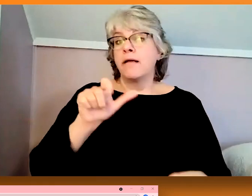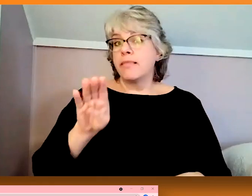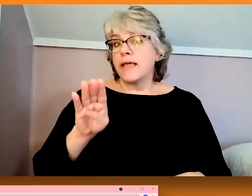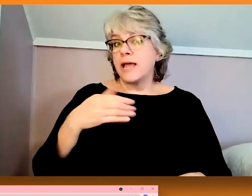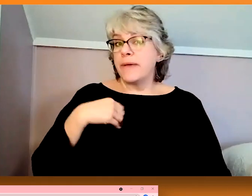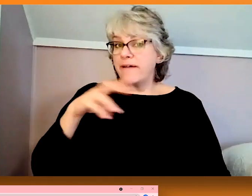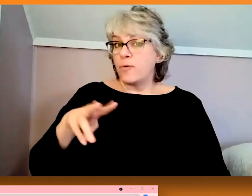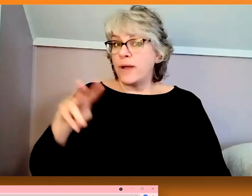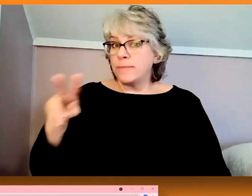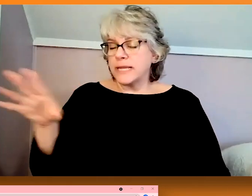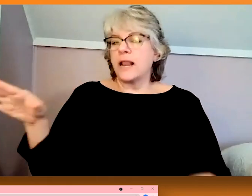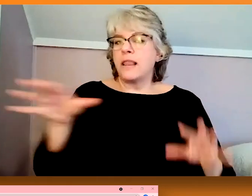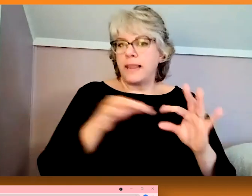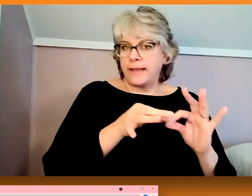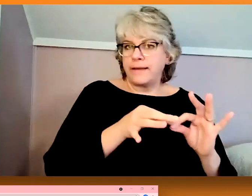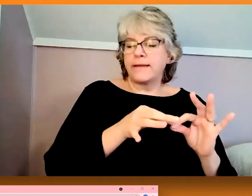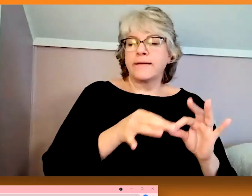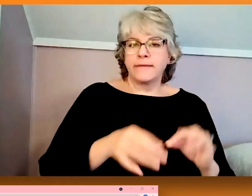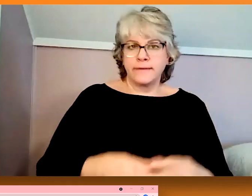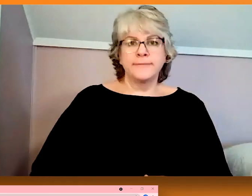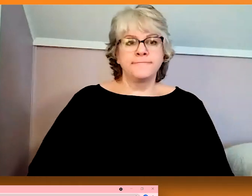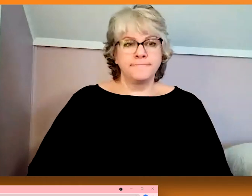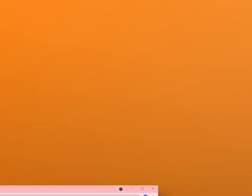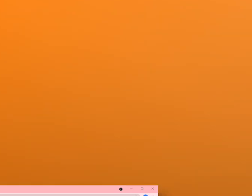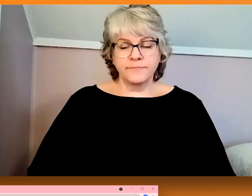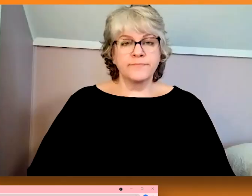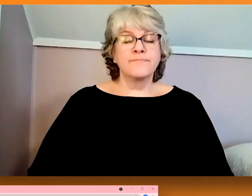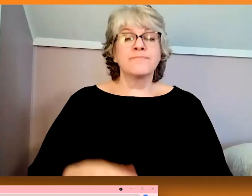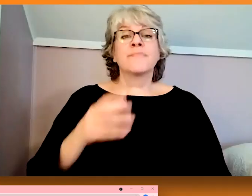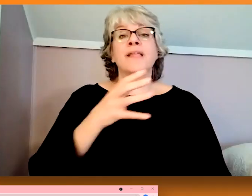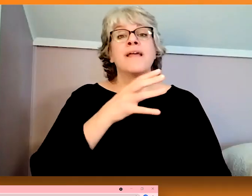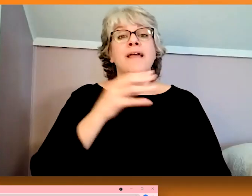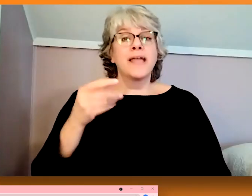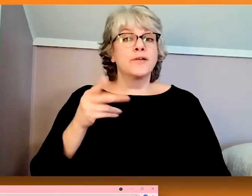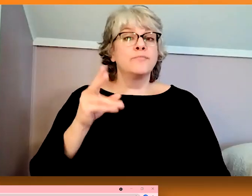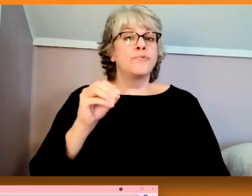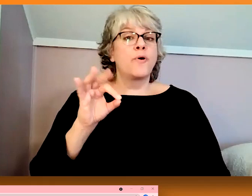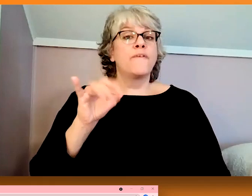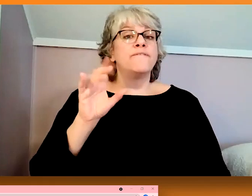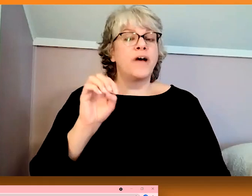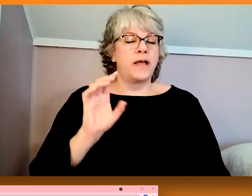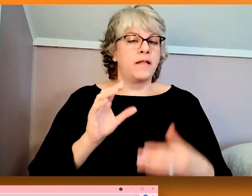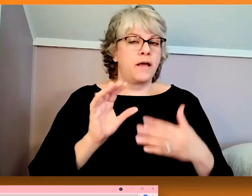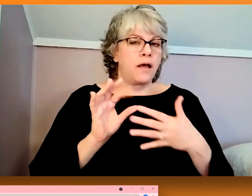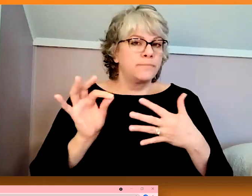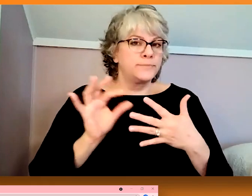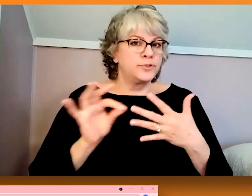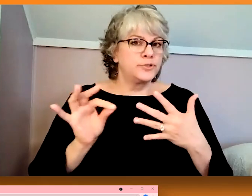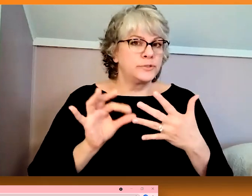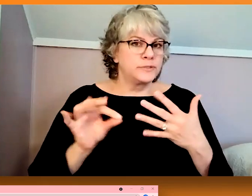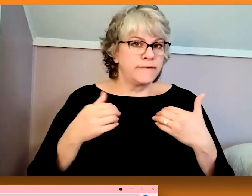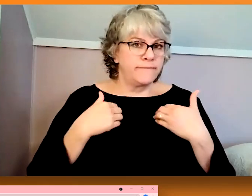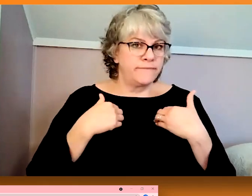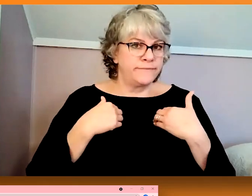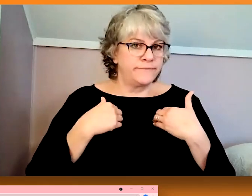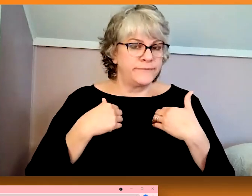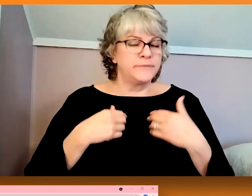if you have a lab website, something like that, and also you're going to have profile options.